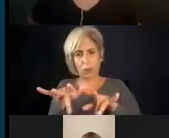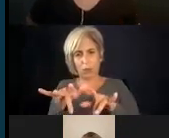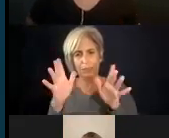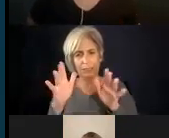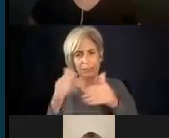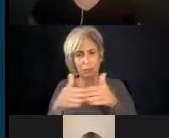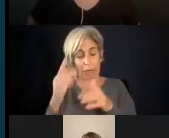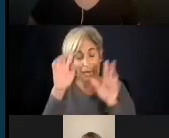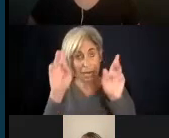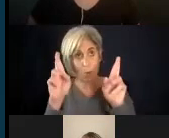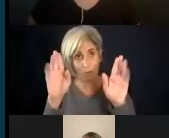I hope we can.